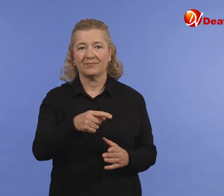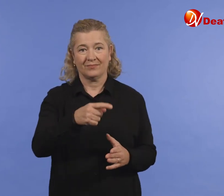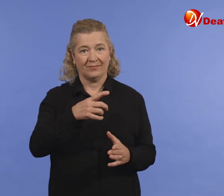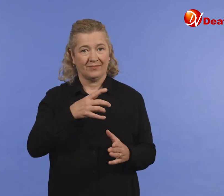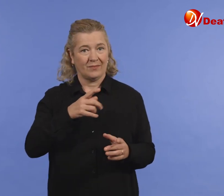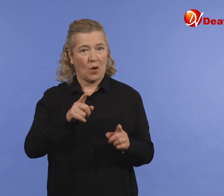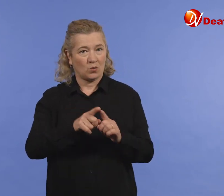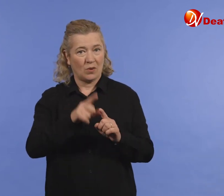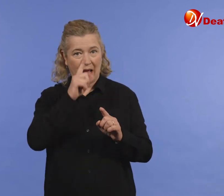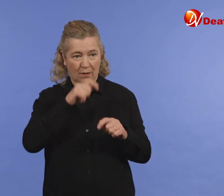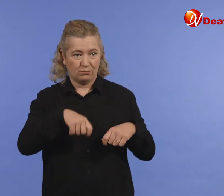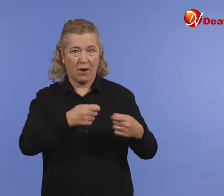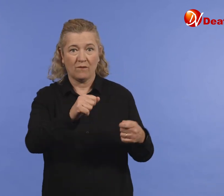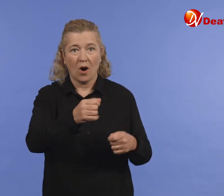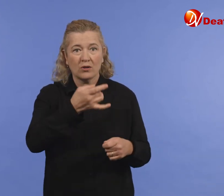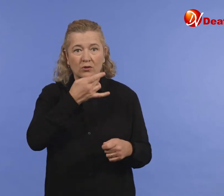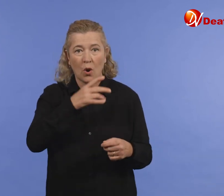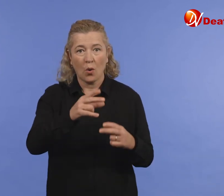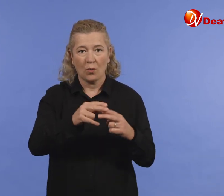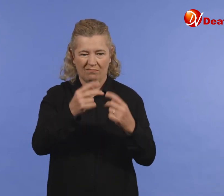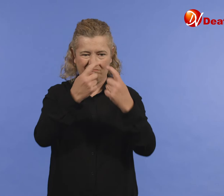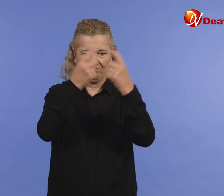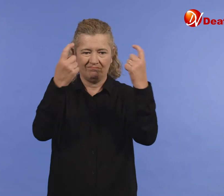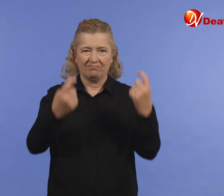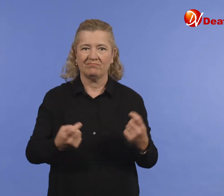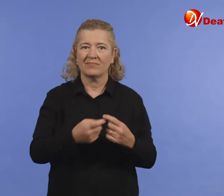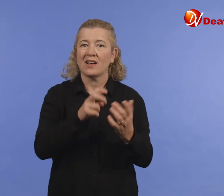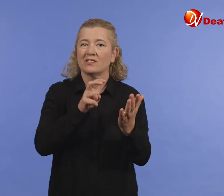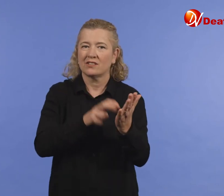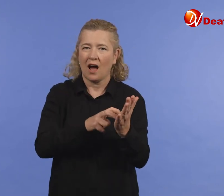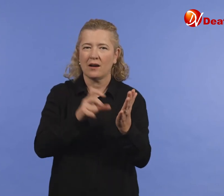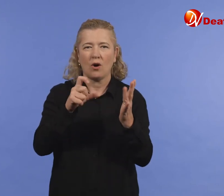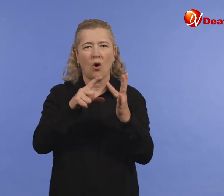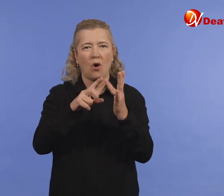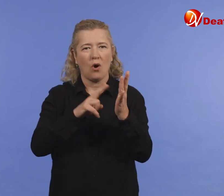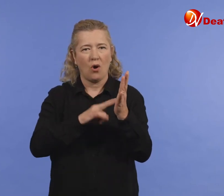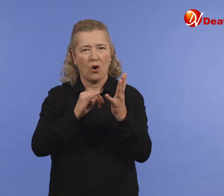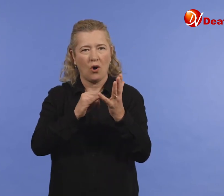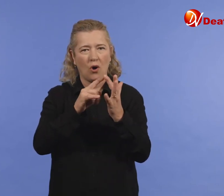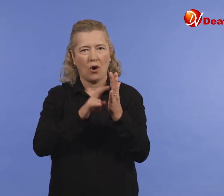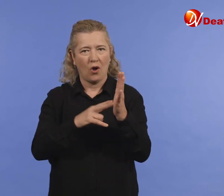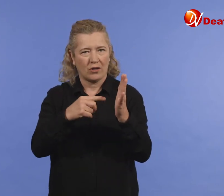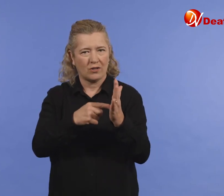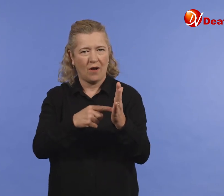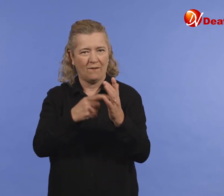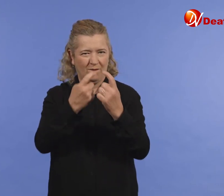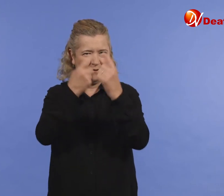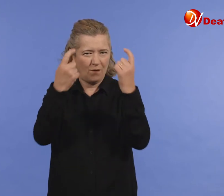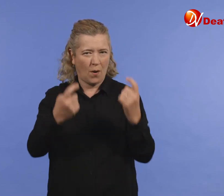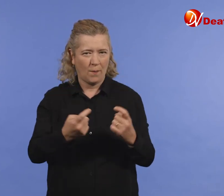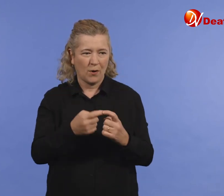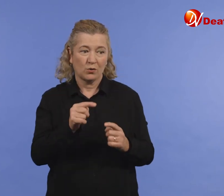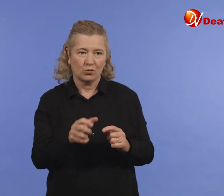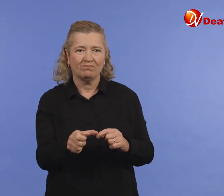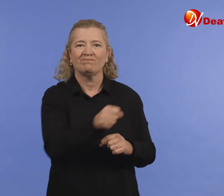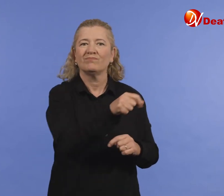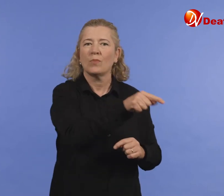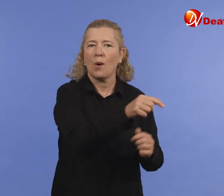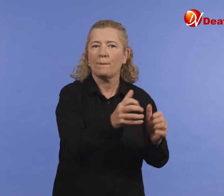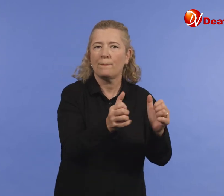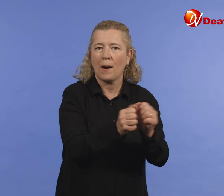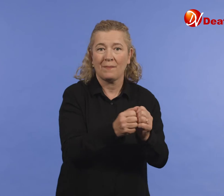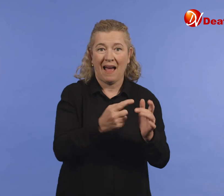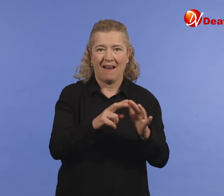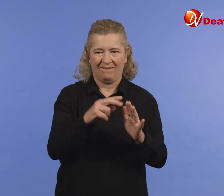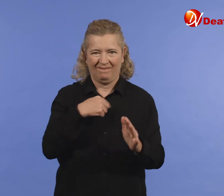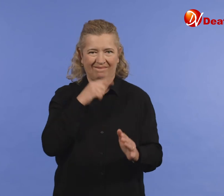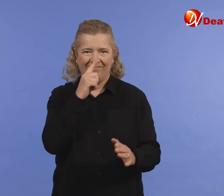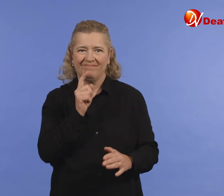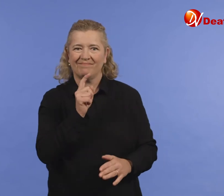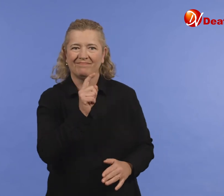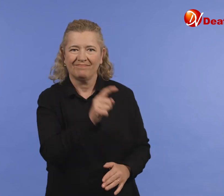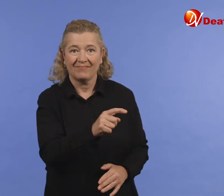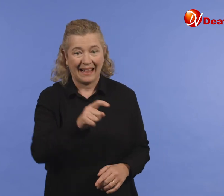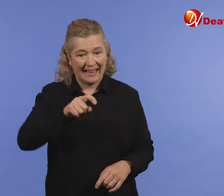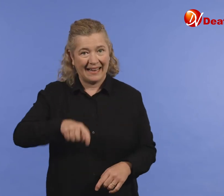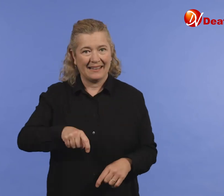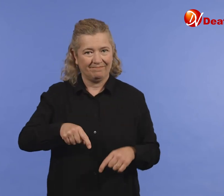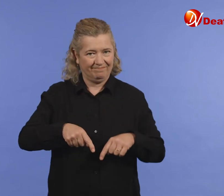You can also provide your child with a signed consent form to take to their appointment if you cannot attend.